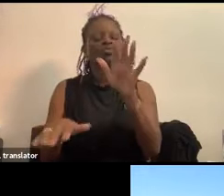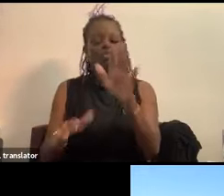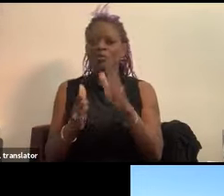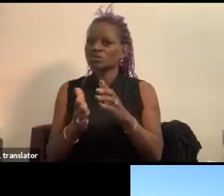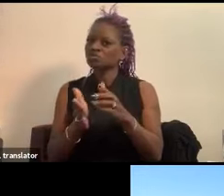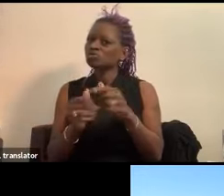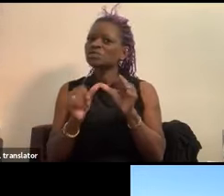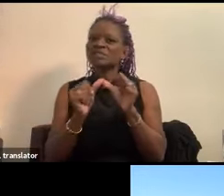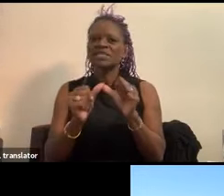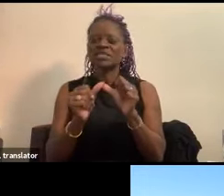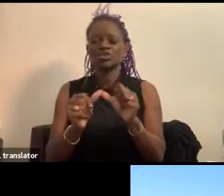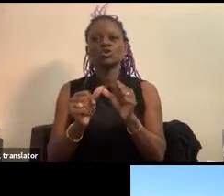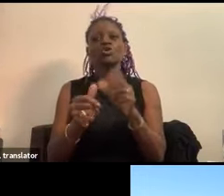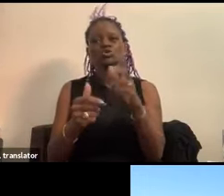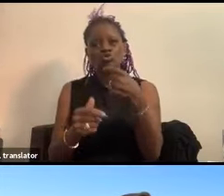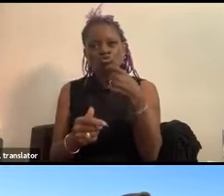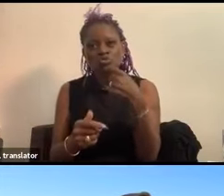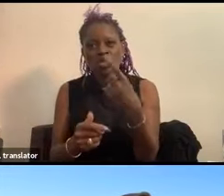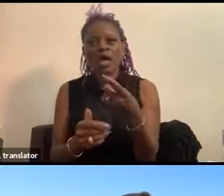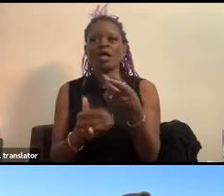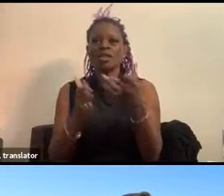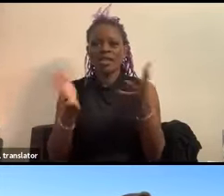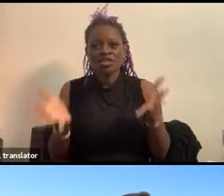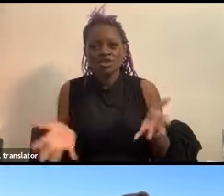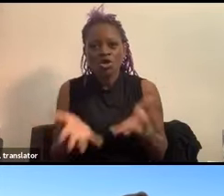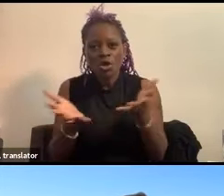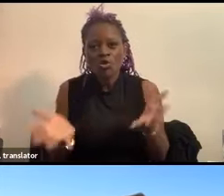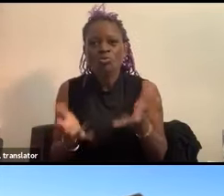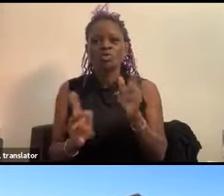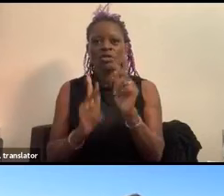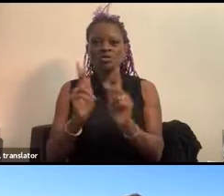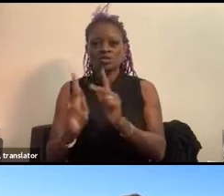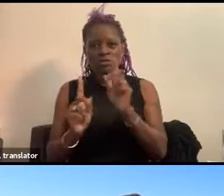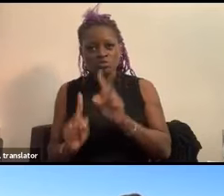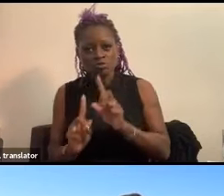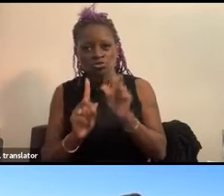That is why we're encouraging everyone attending public events this week, such as